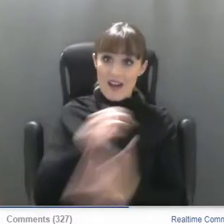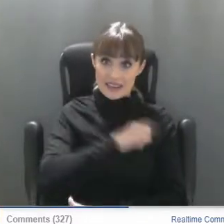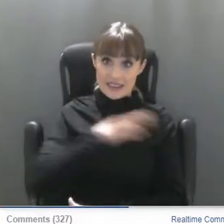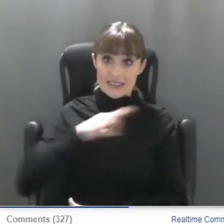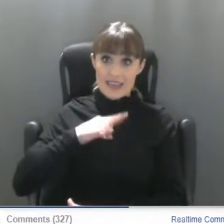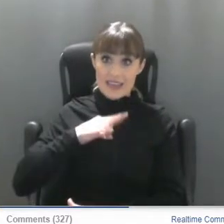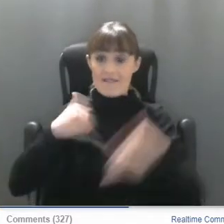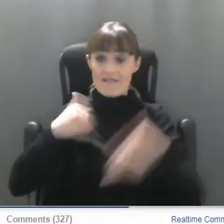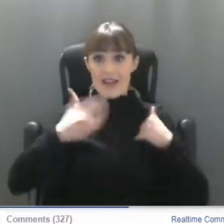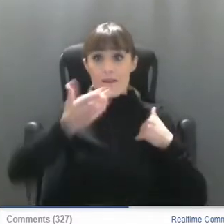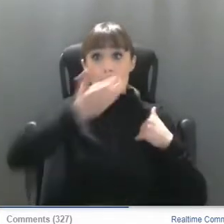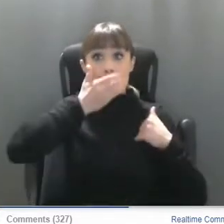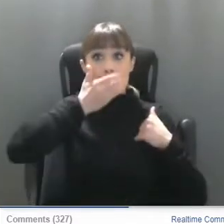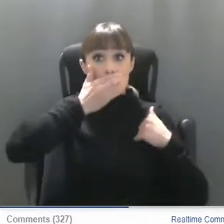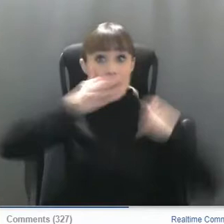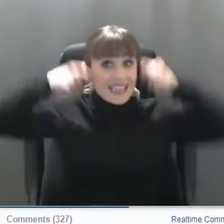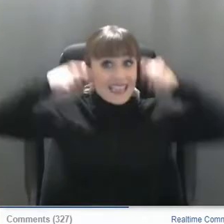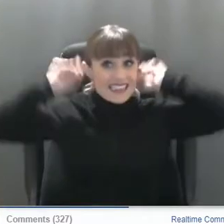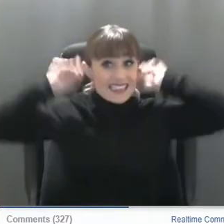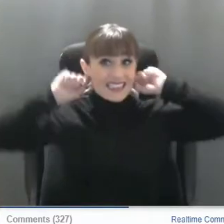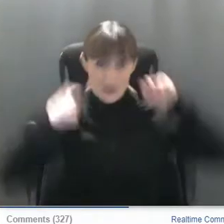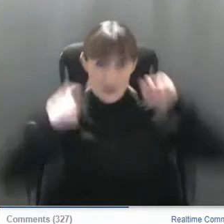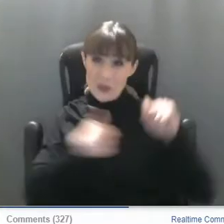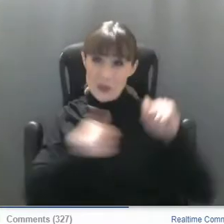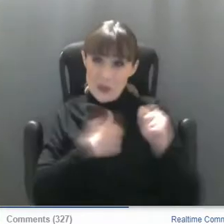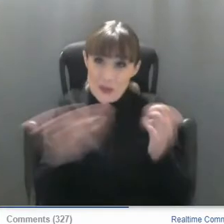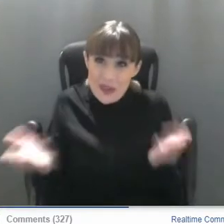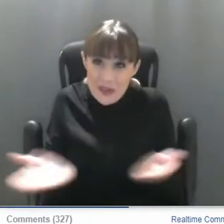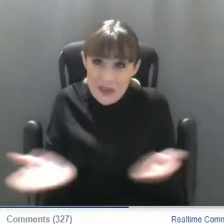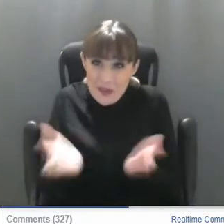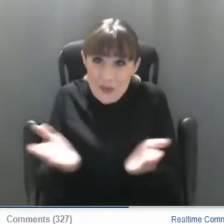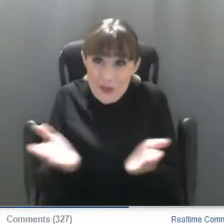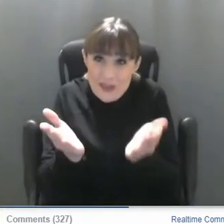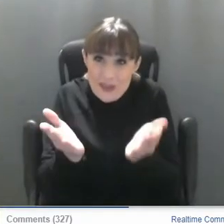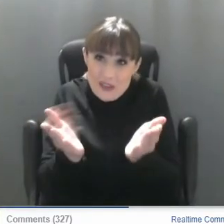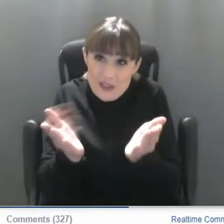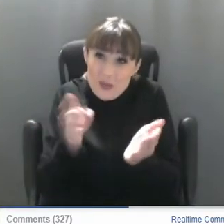all of our visitors to wear masks. If you don't have a mask, we do have some for